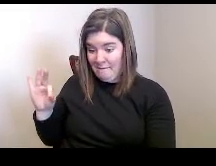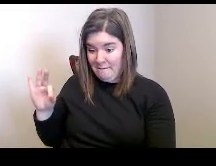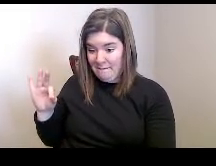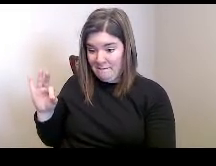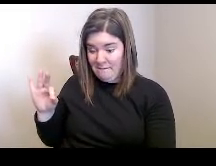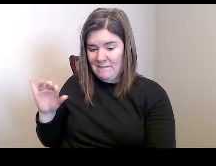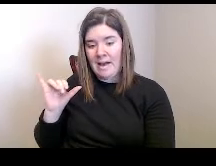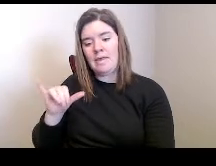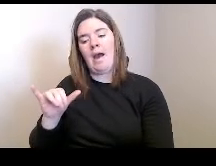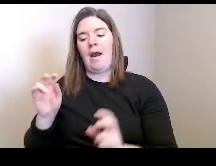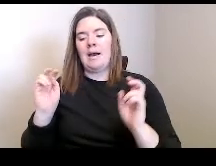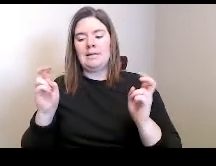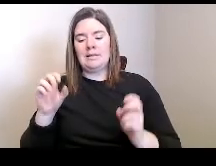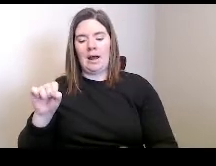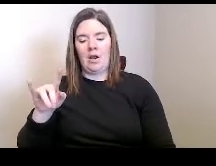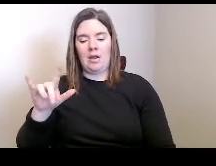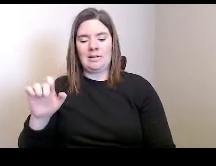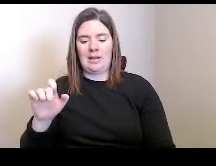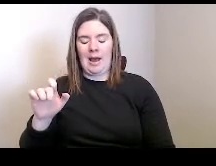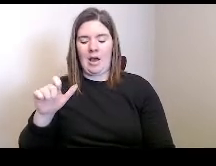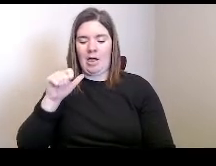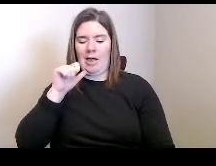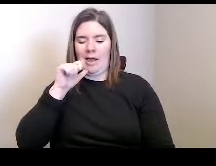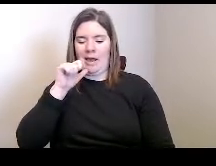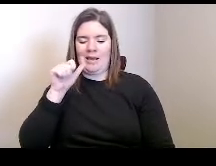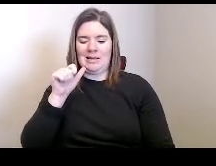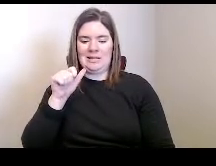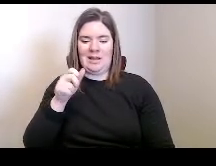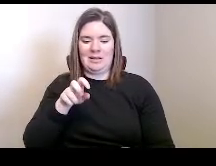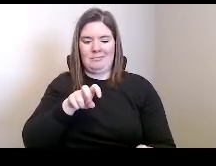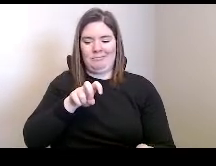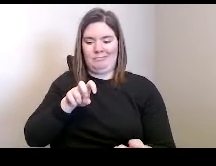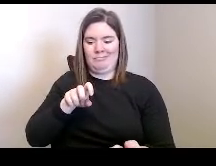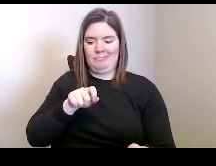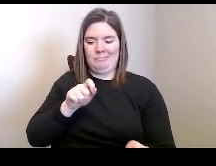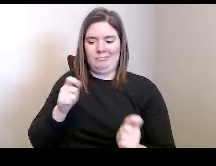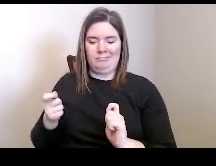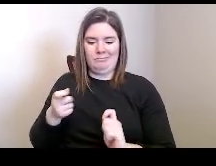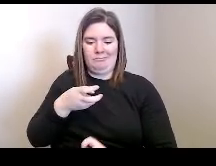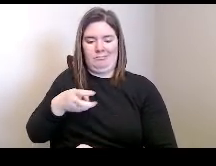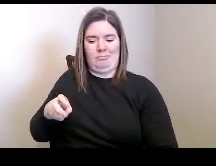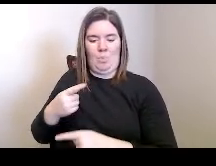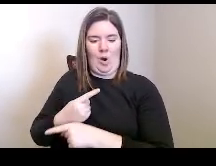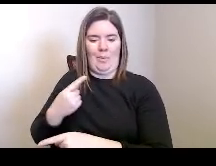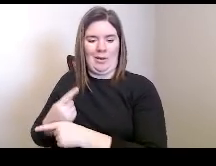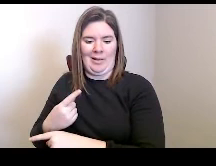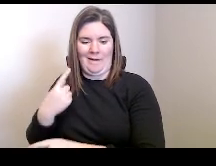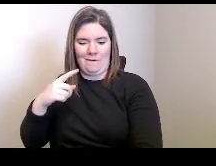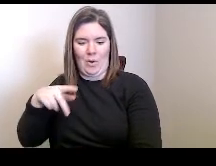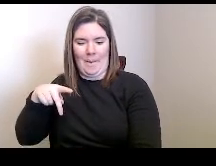isn't picked up as a navigational element. So, the best choice that I would recommend